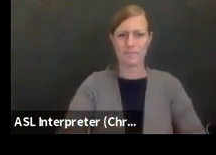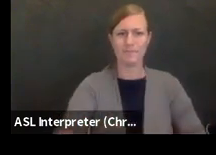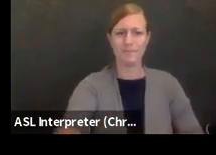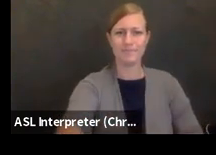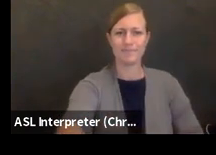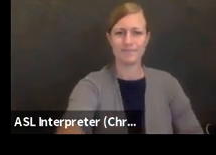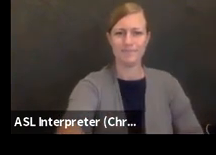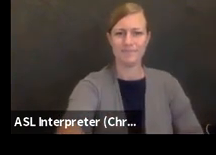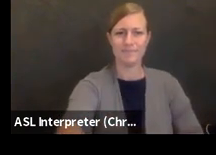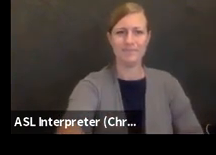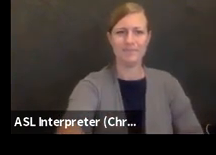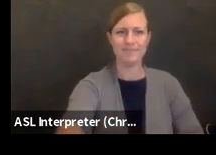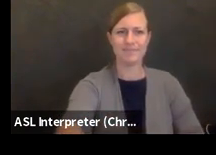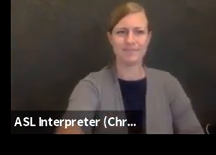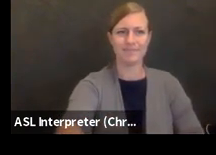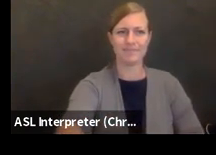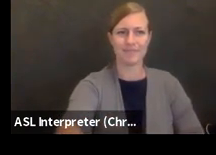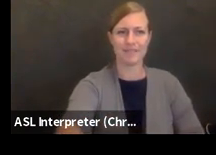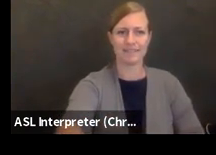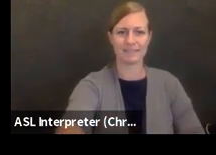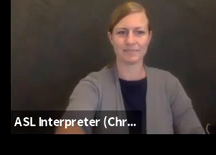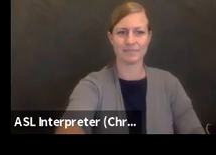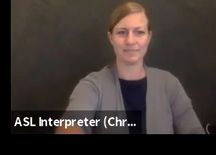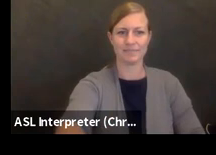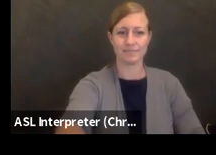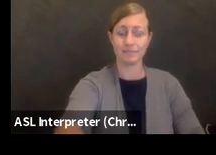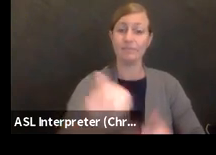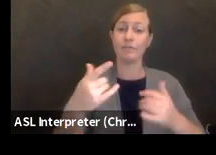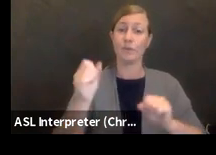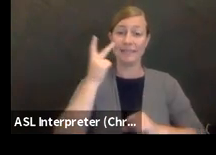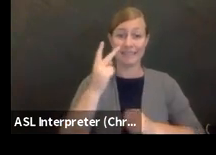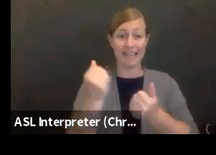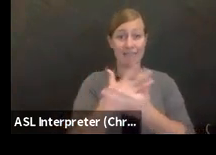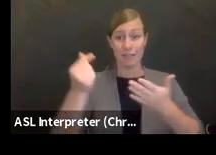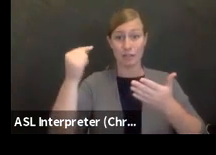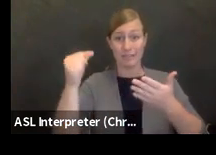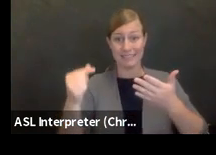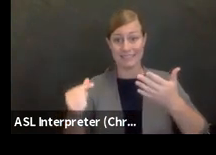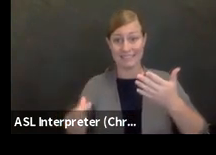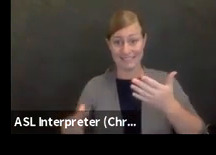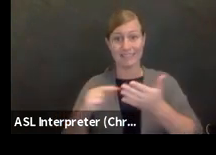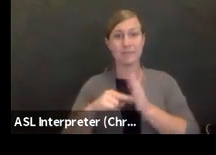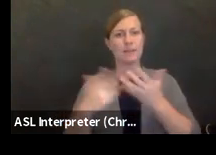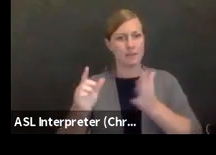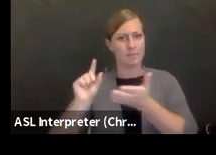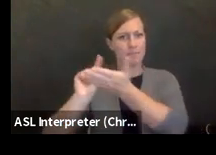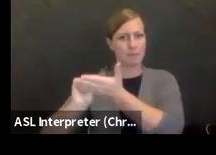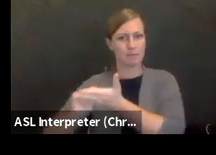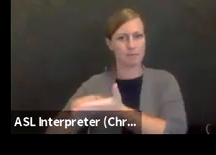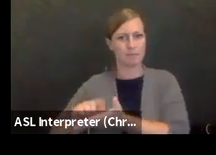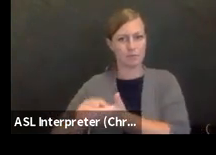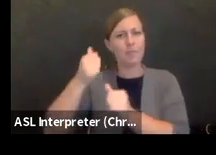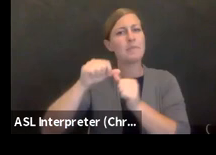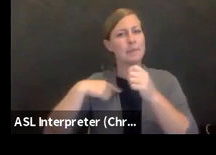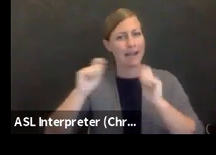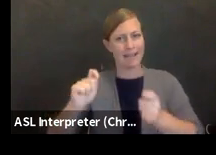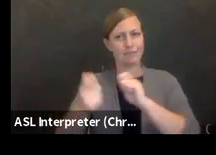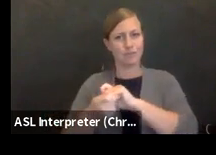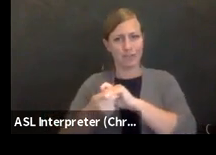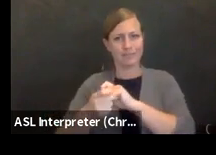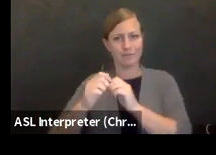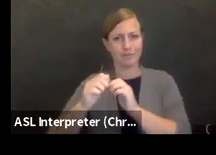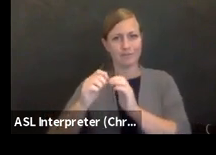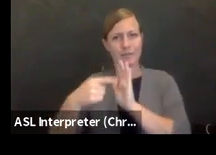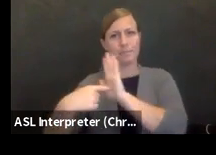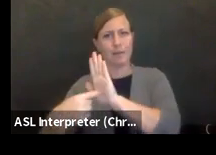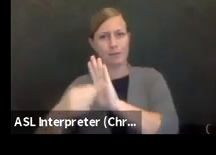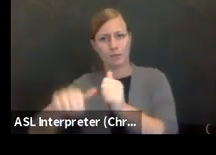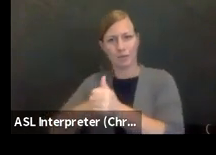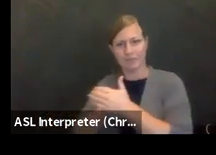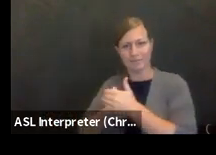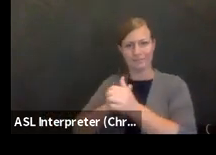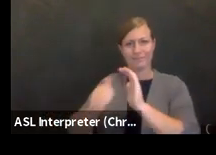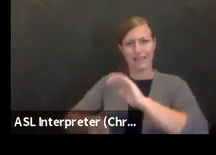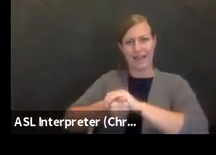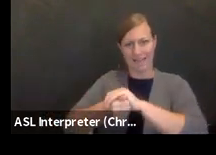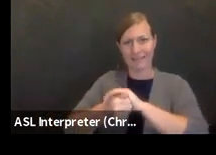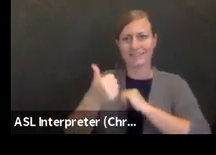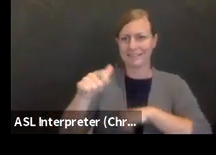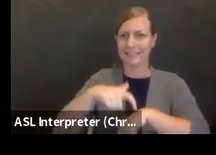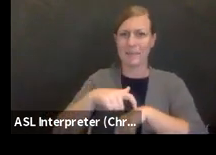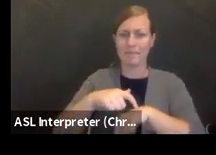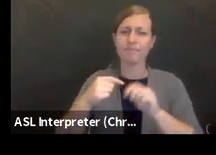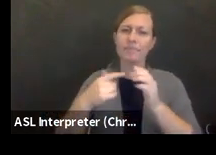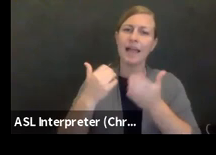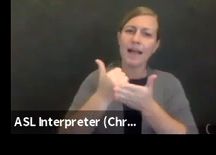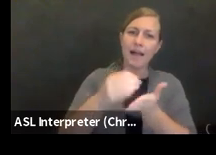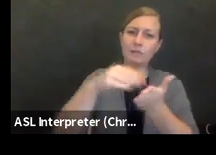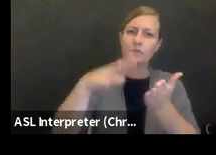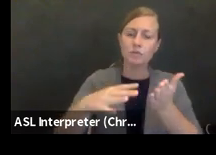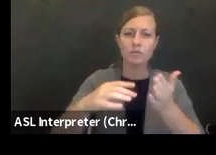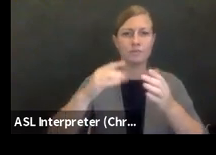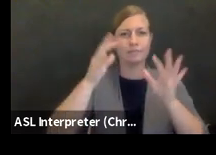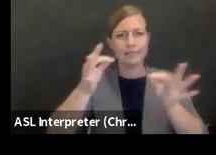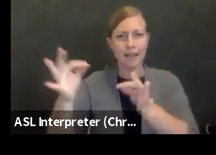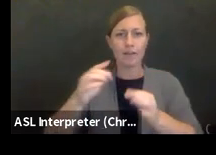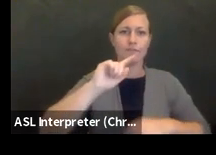ESD 112-- Kristina Wambold: So you see that everything is green on the side. Those are the published, remember I can unpublish or publish each piece of this helping my students walk through what was first what was second, what do I need to do next baby steps.